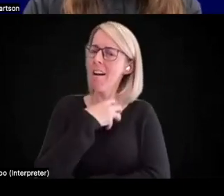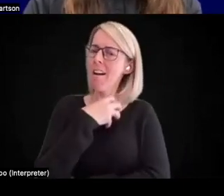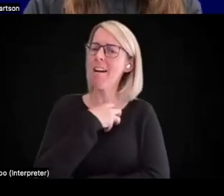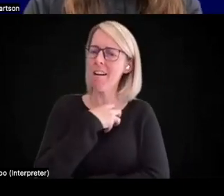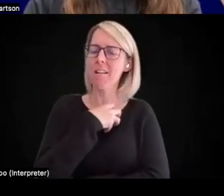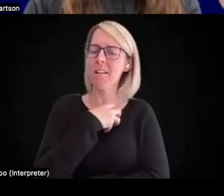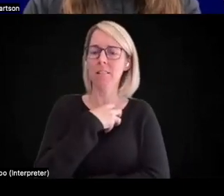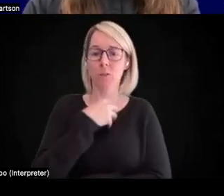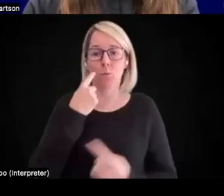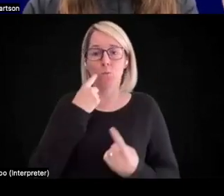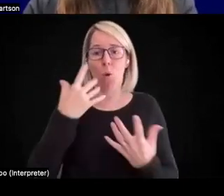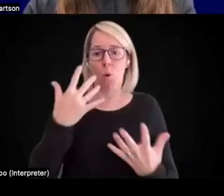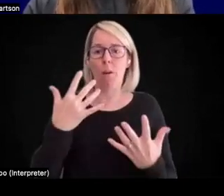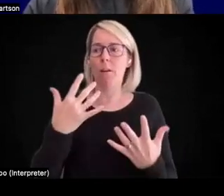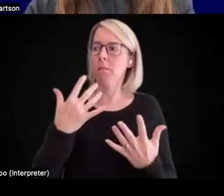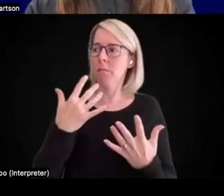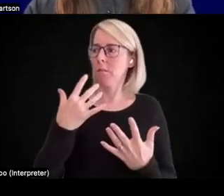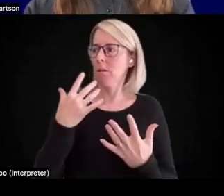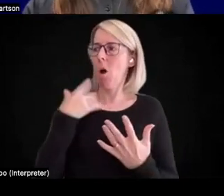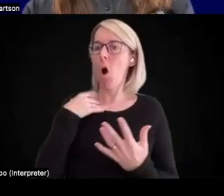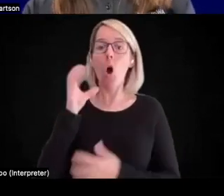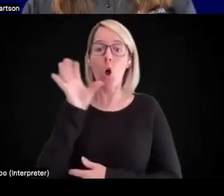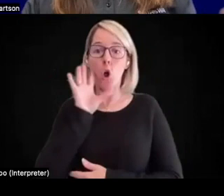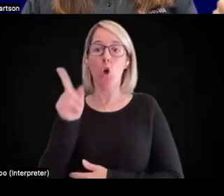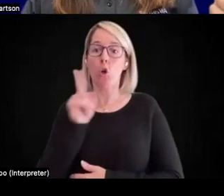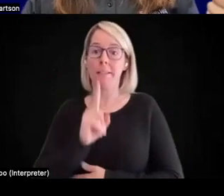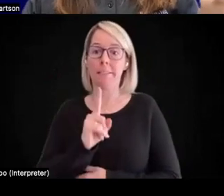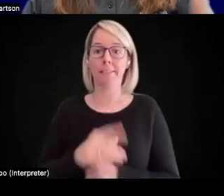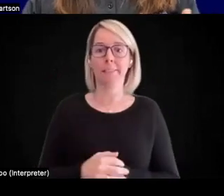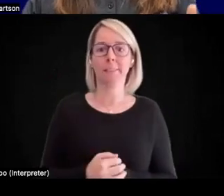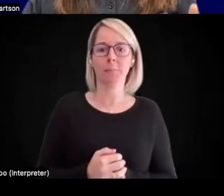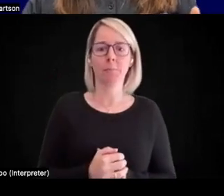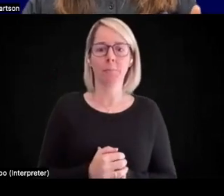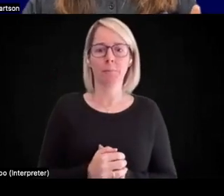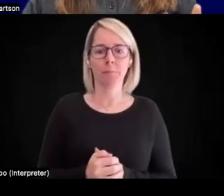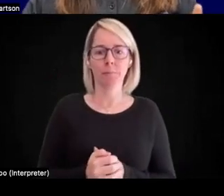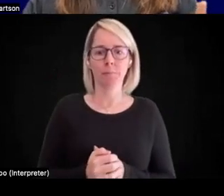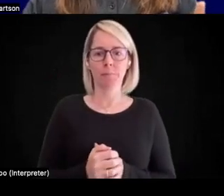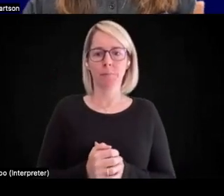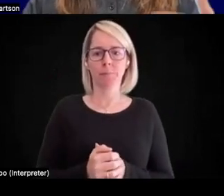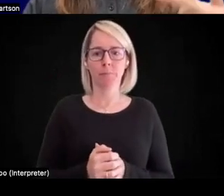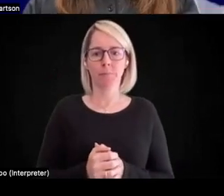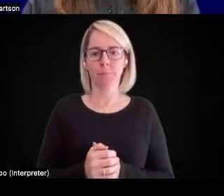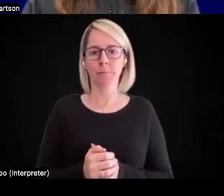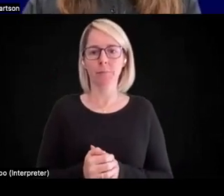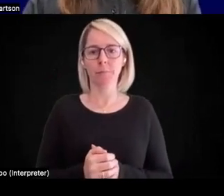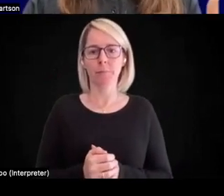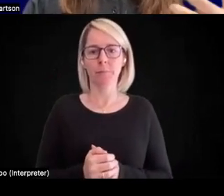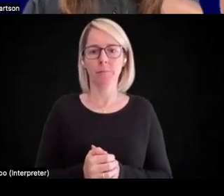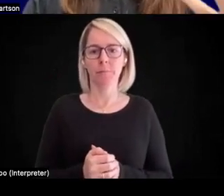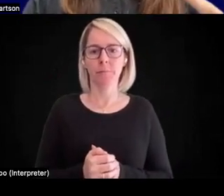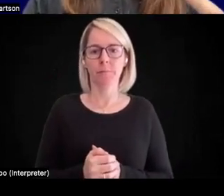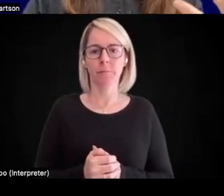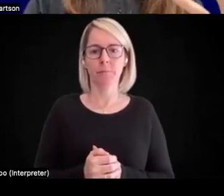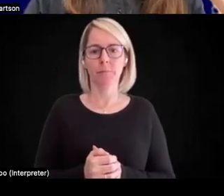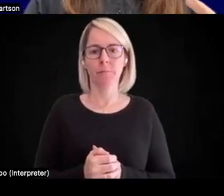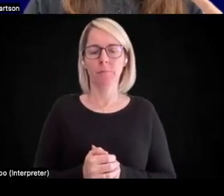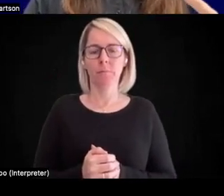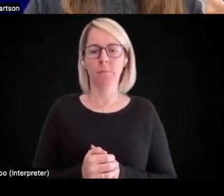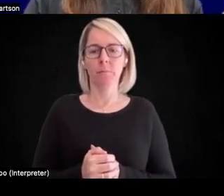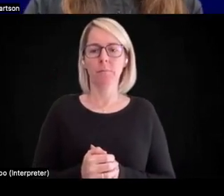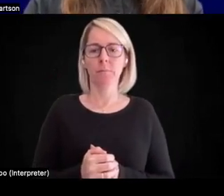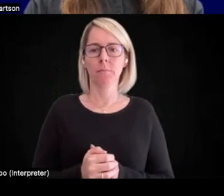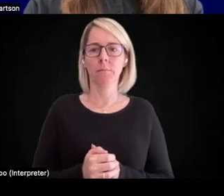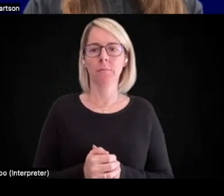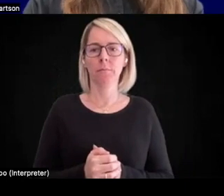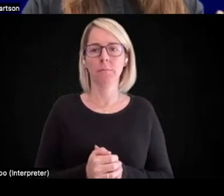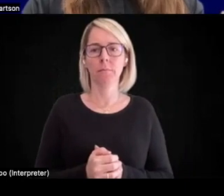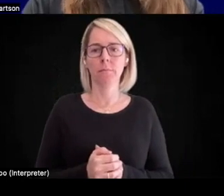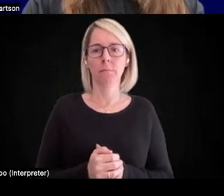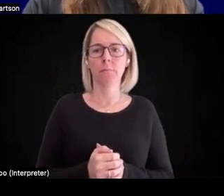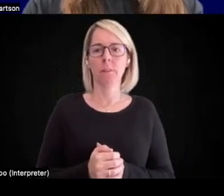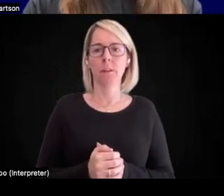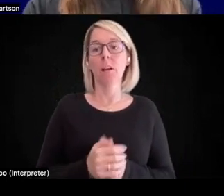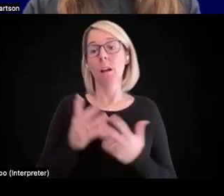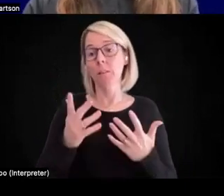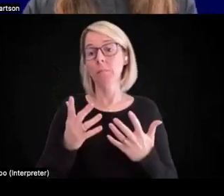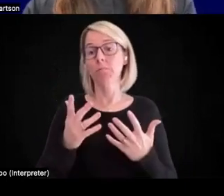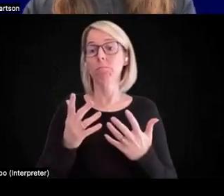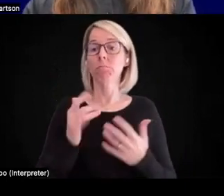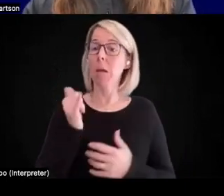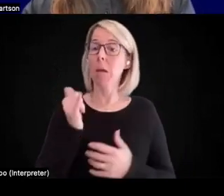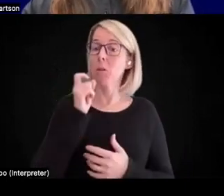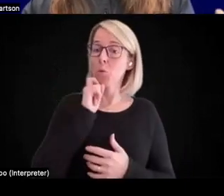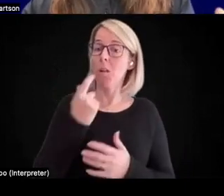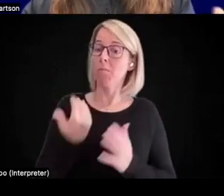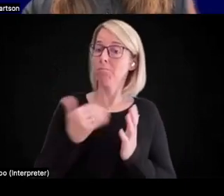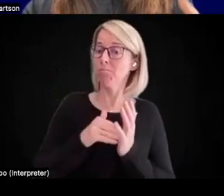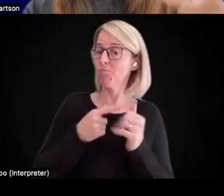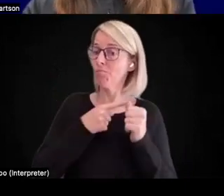noticed their message. Then the normal thing is to maybe respond to it. So, it might be, "Oh,